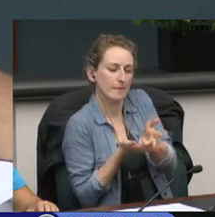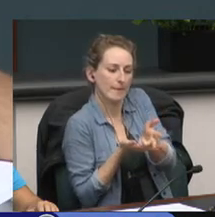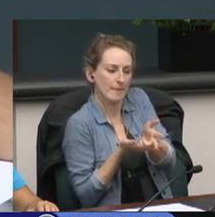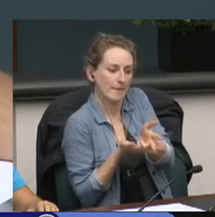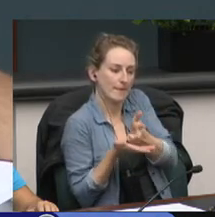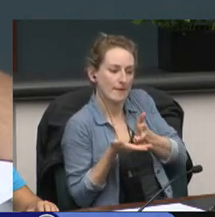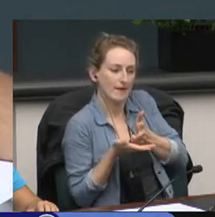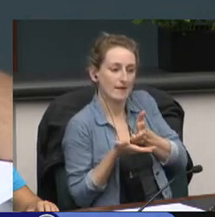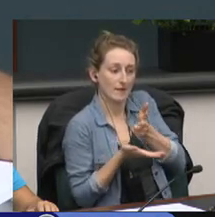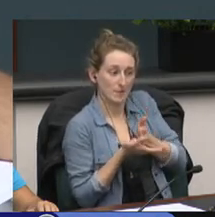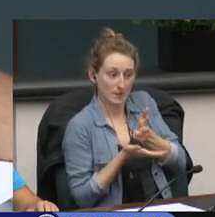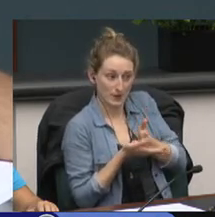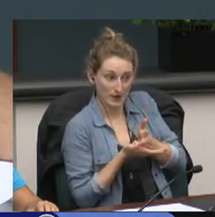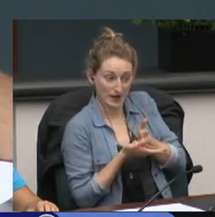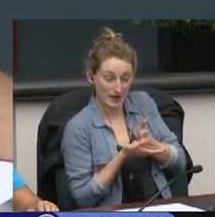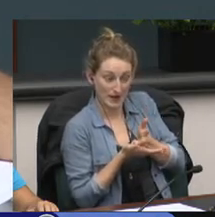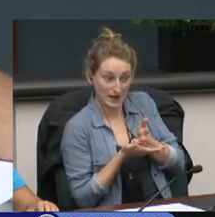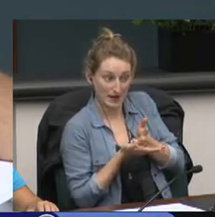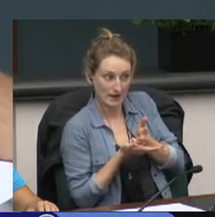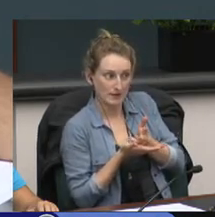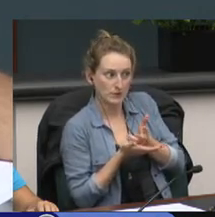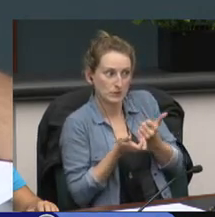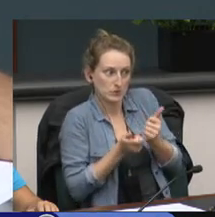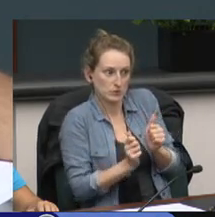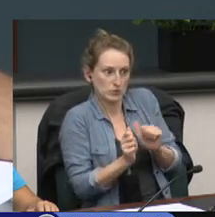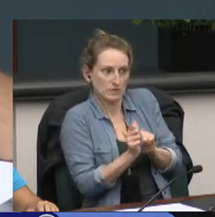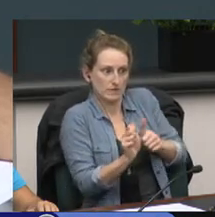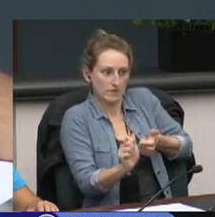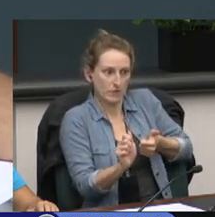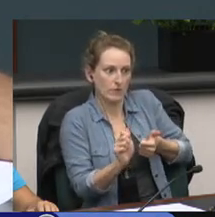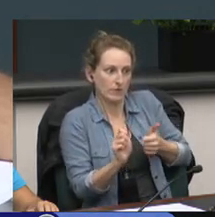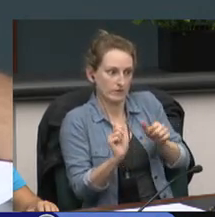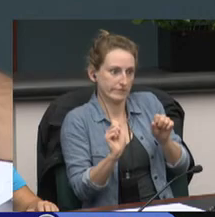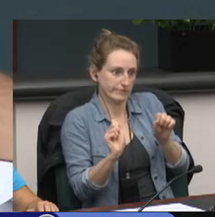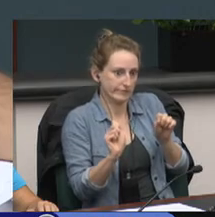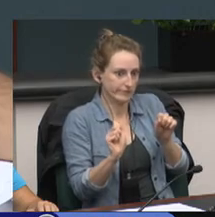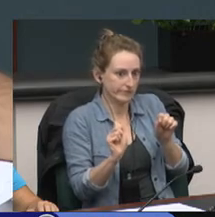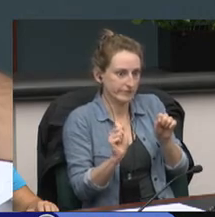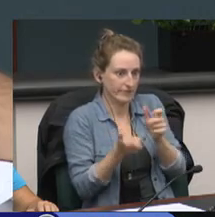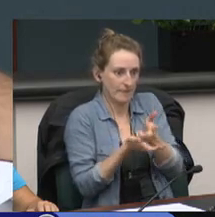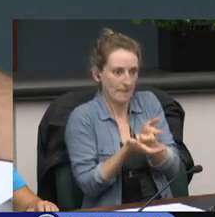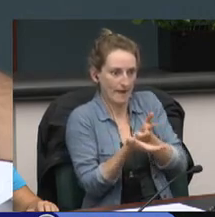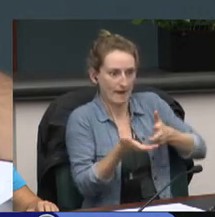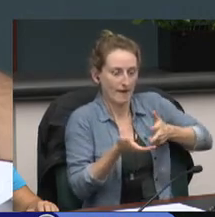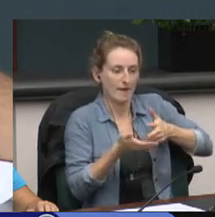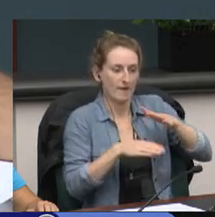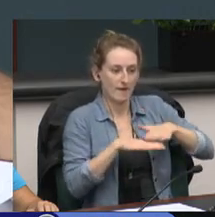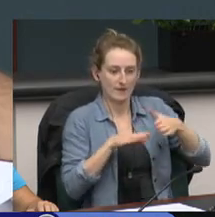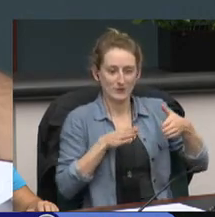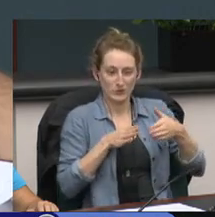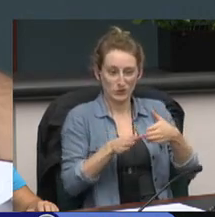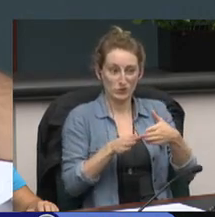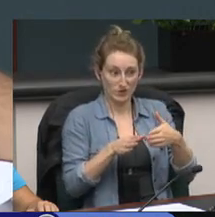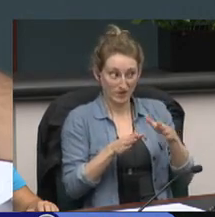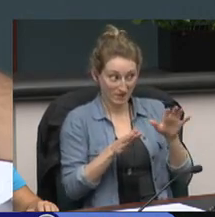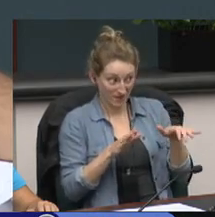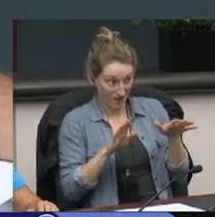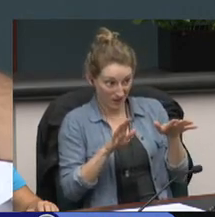designated to avoid the need for vehicles to back onto public streets when exiting parking spaces does that apply across the board is that is that a